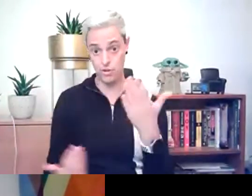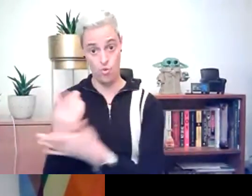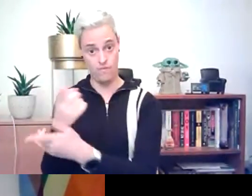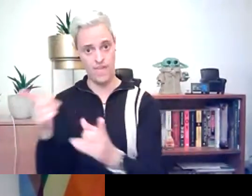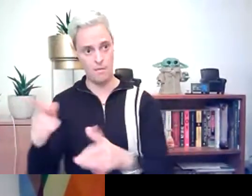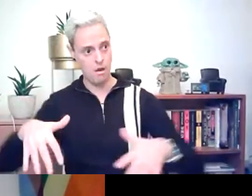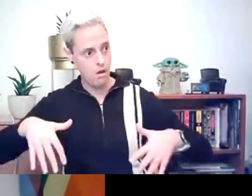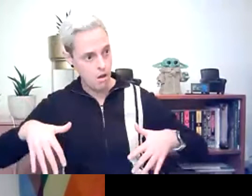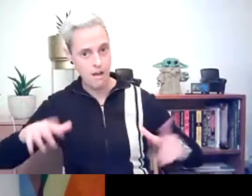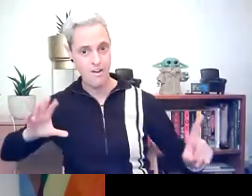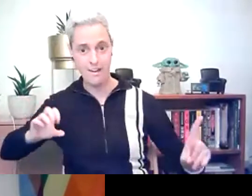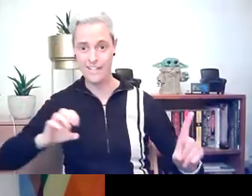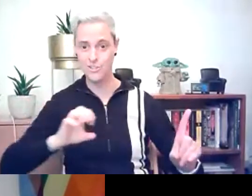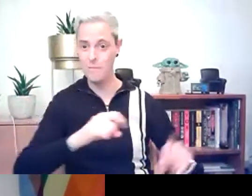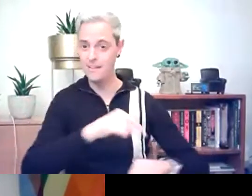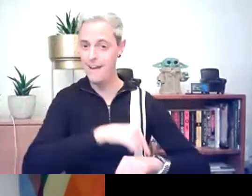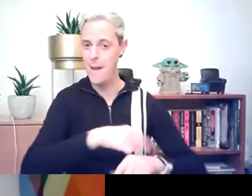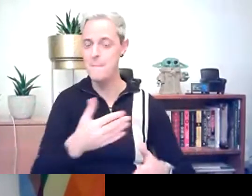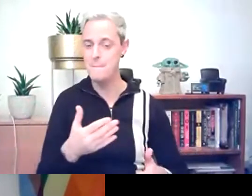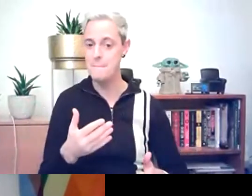18:51:32 Do they know have you been really explicit about the impact that this is having